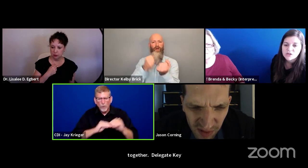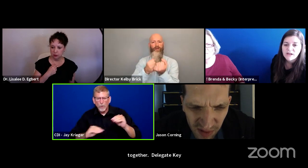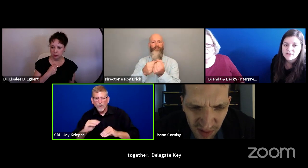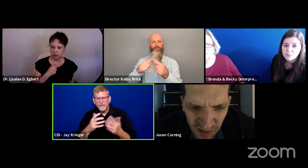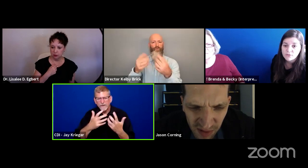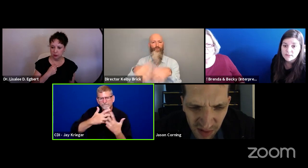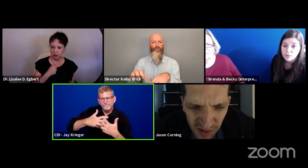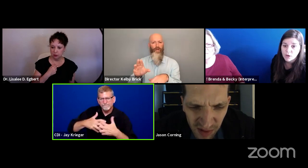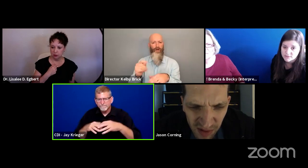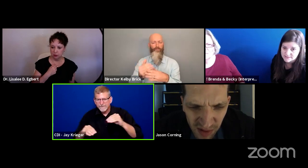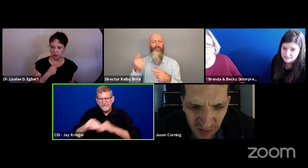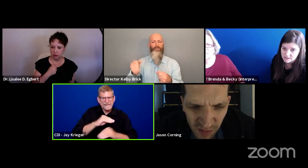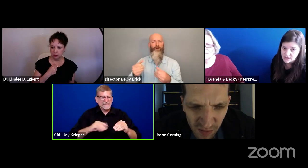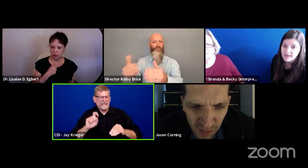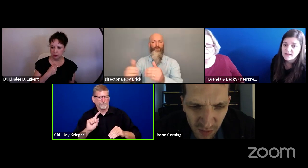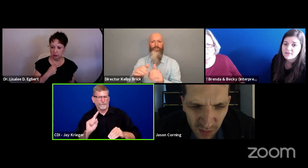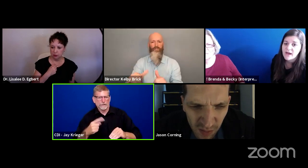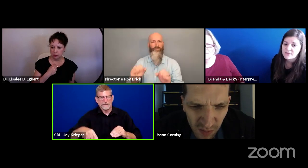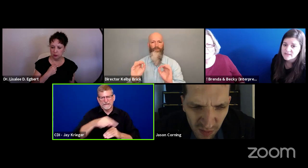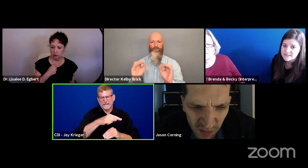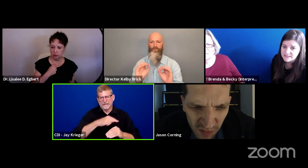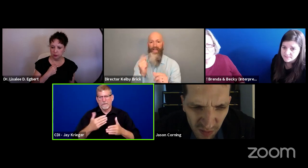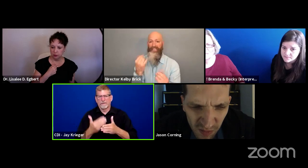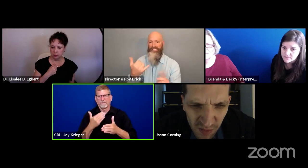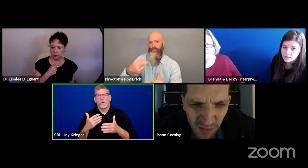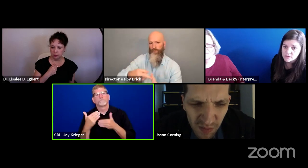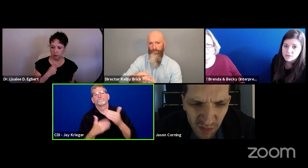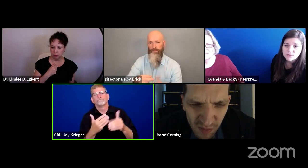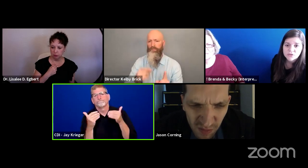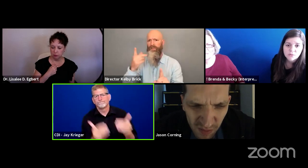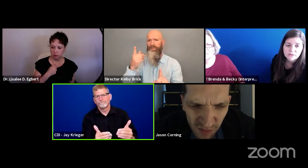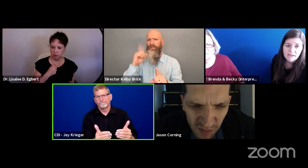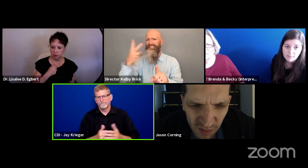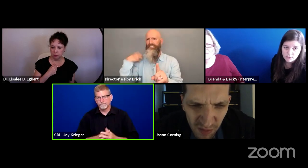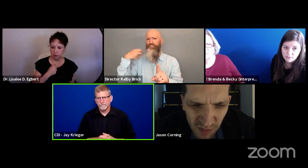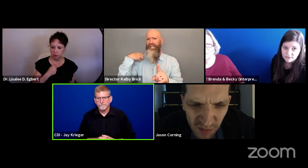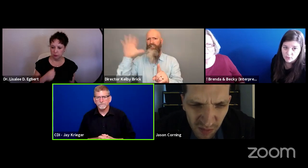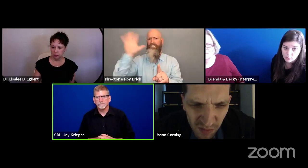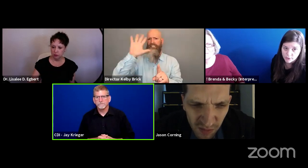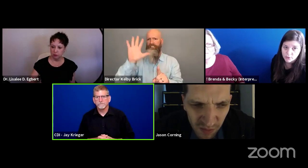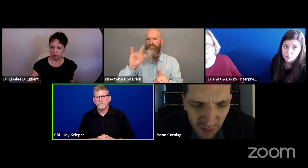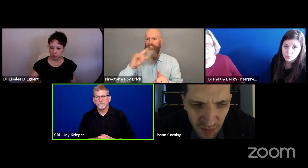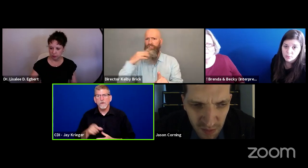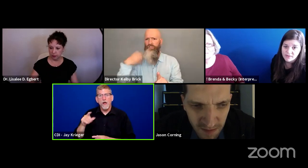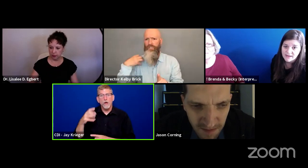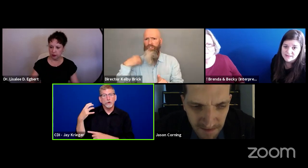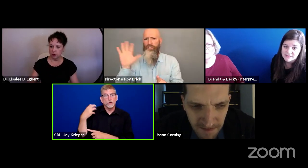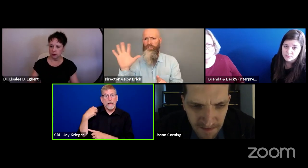There's a lot of moving parts and a lot of advocacy. So she will not be moving forward with that at this point.